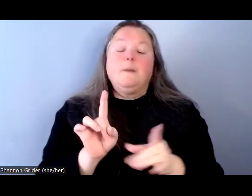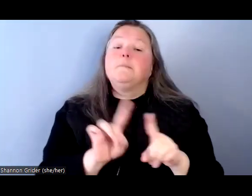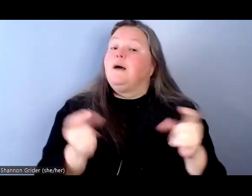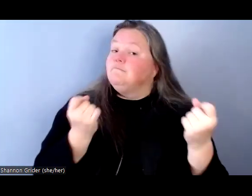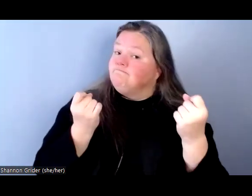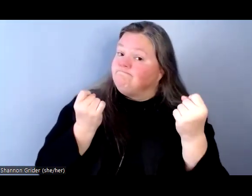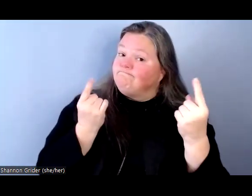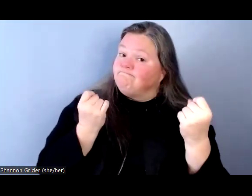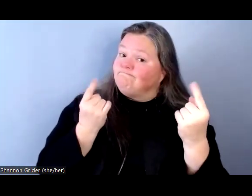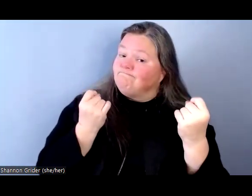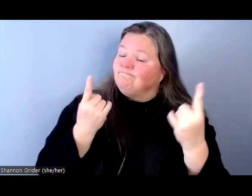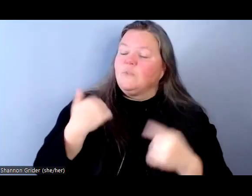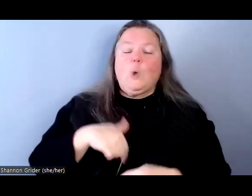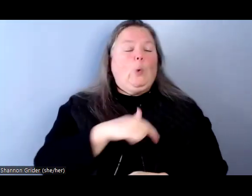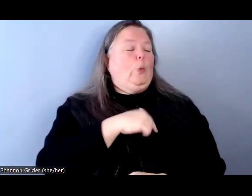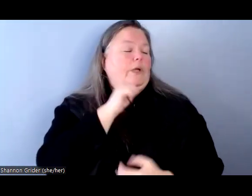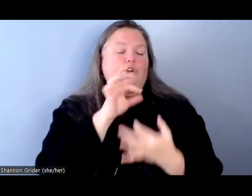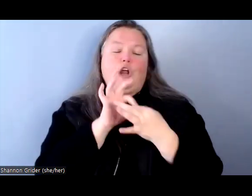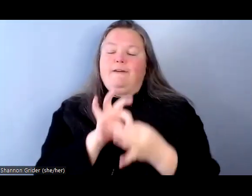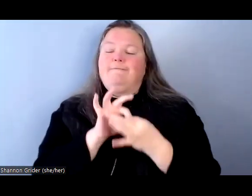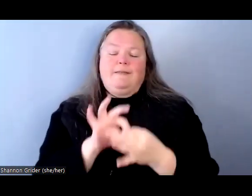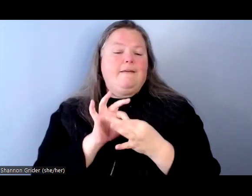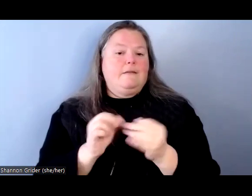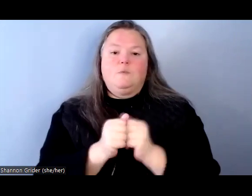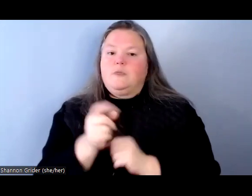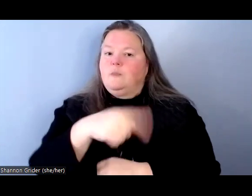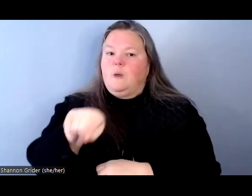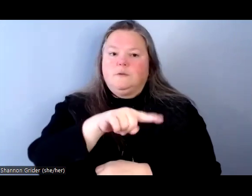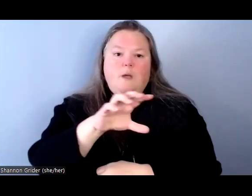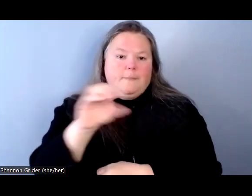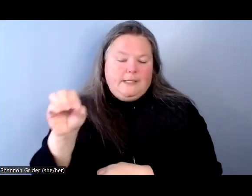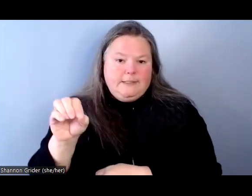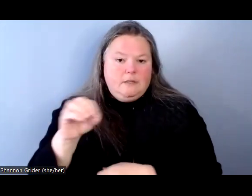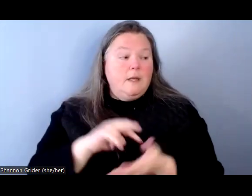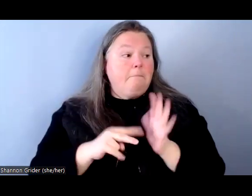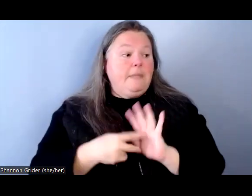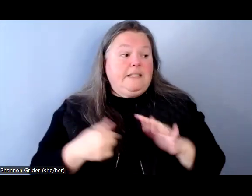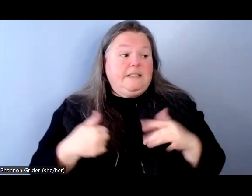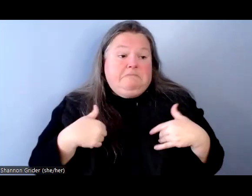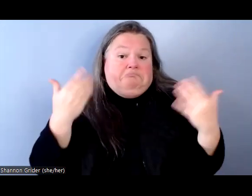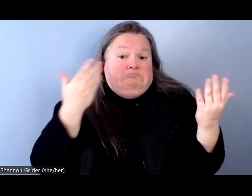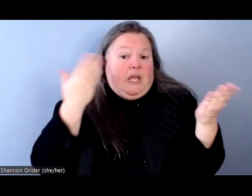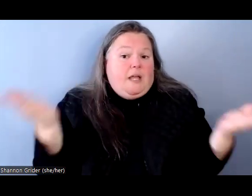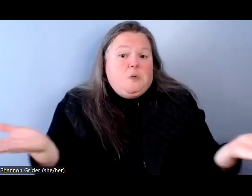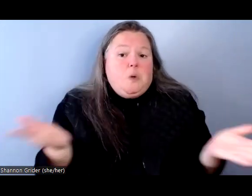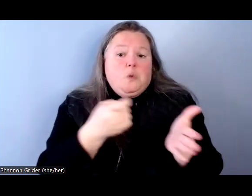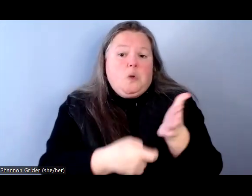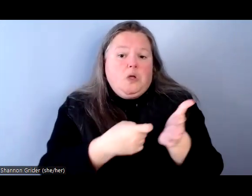We are not affiliated with those companies so we do not know